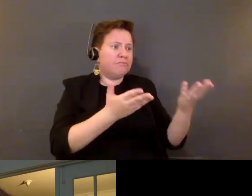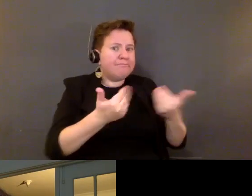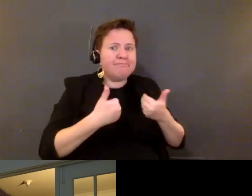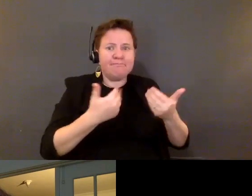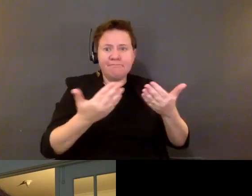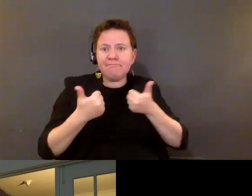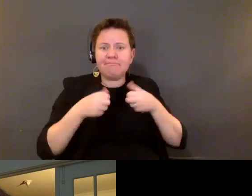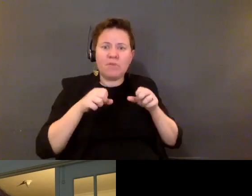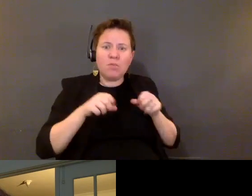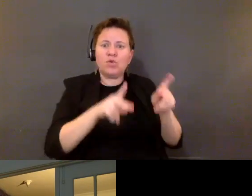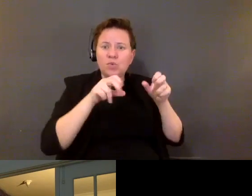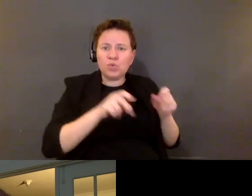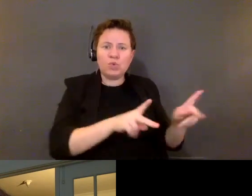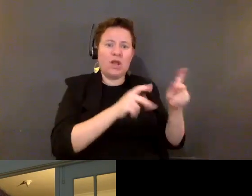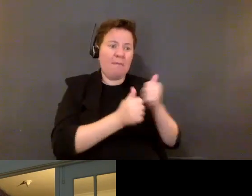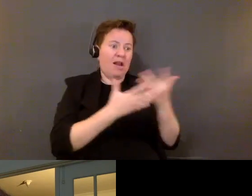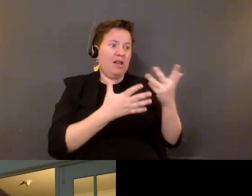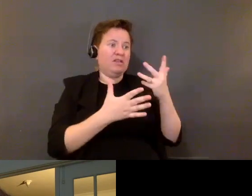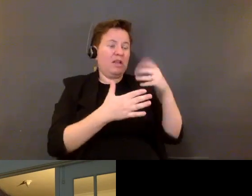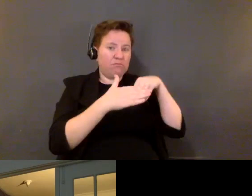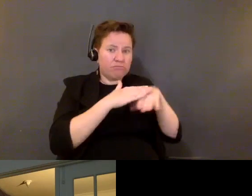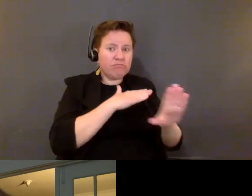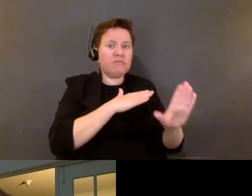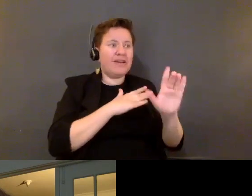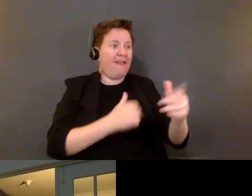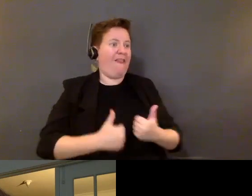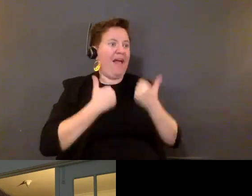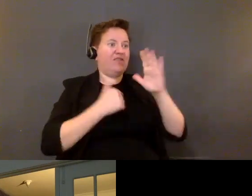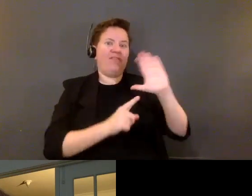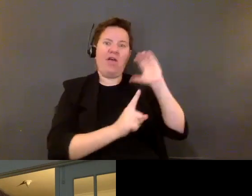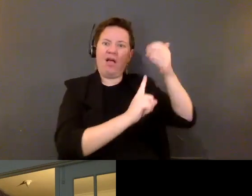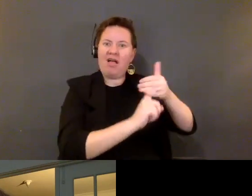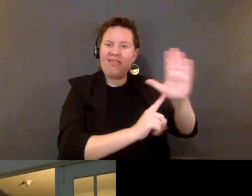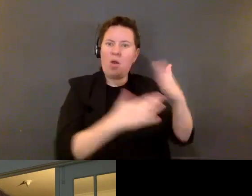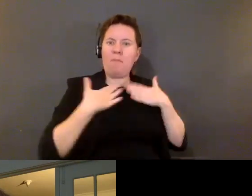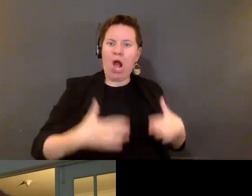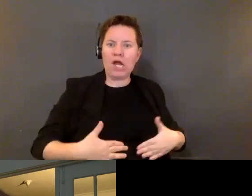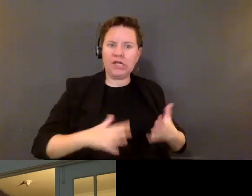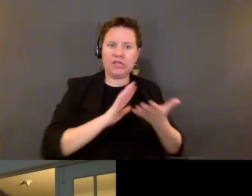as i got to step into the lives of their bodies i found each time a new way to stay in mine